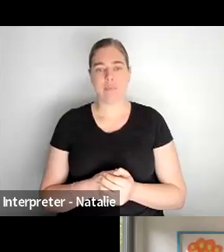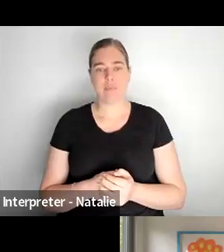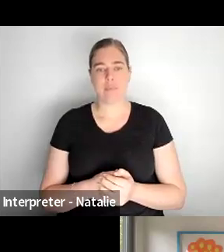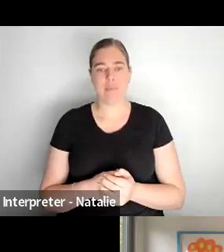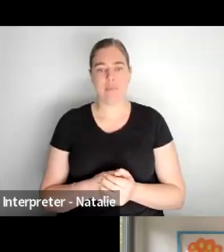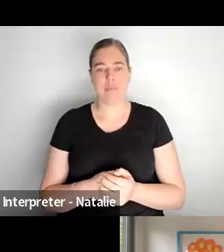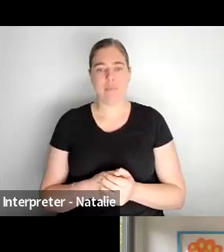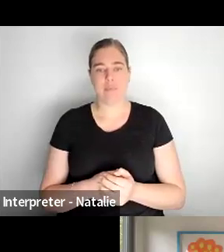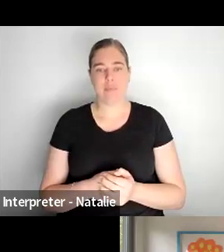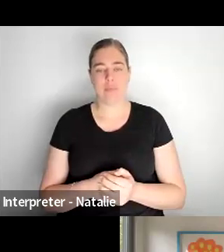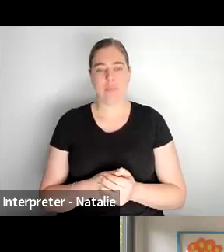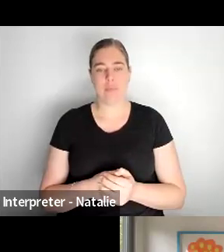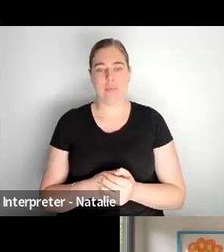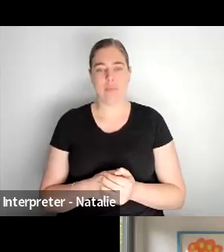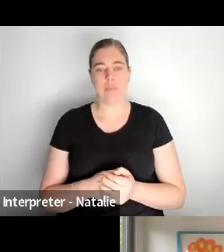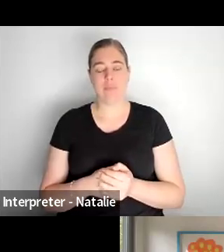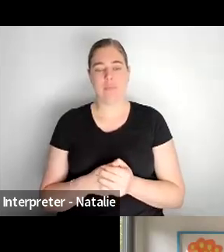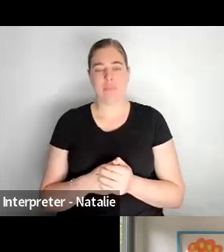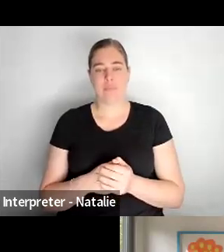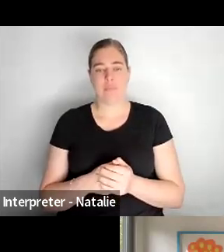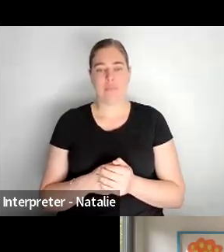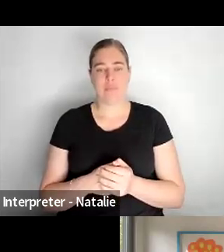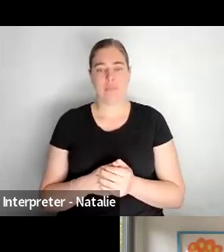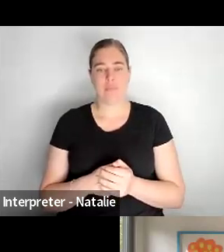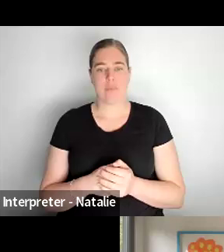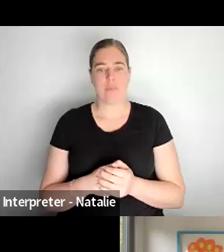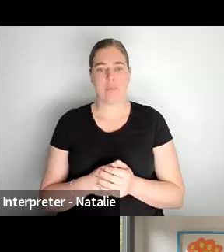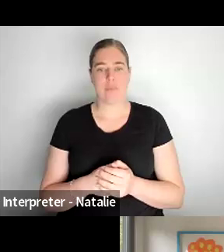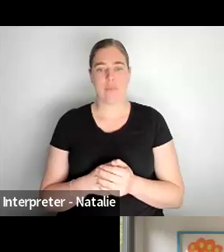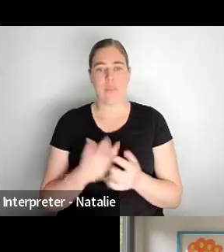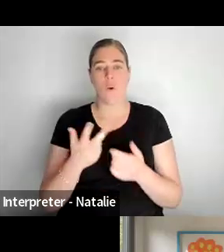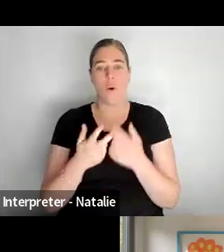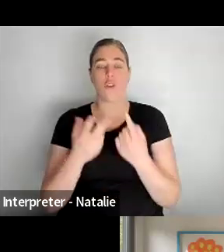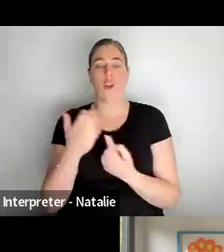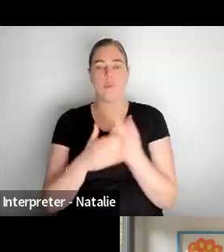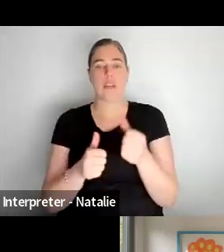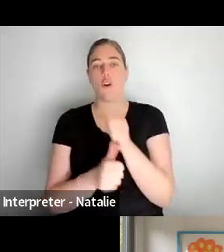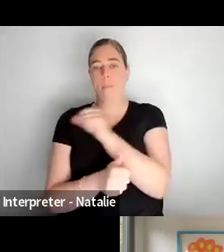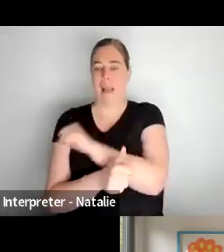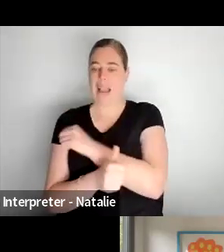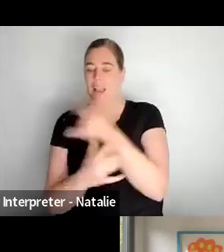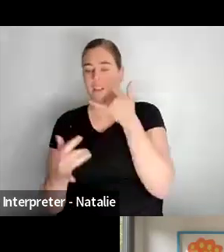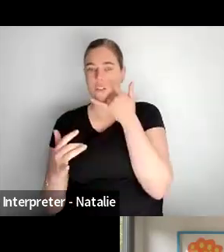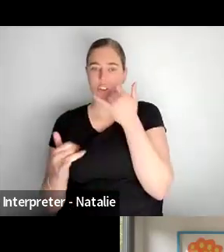And then the opportunity to go back and look again at your scores and have a think about